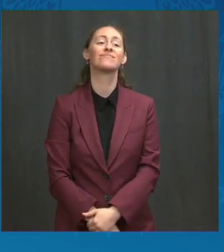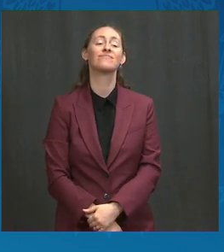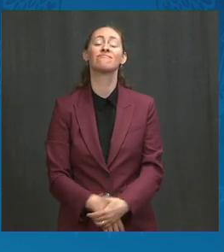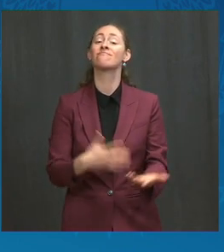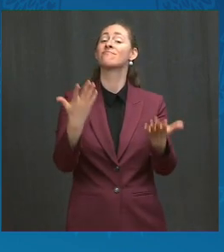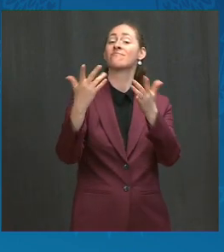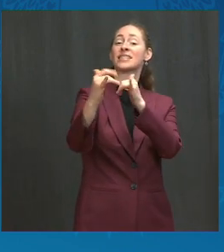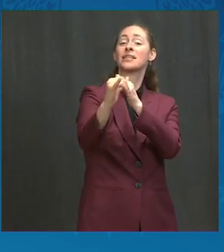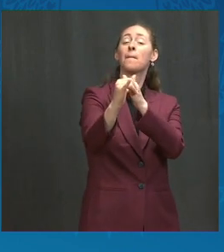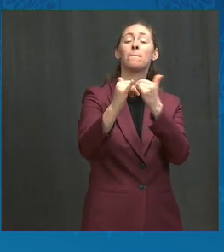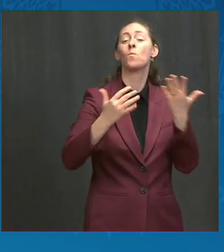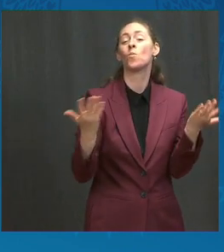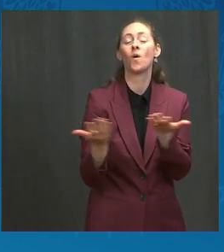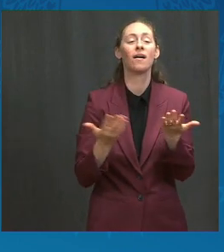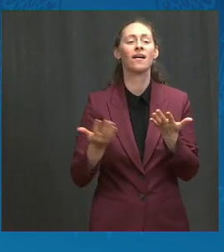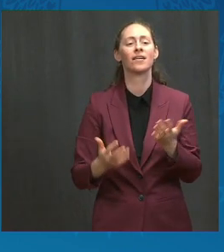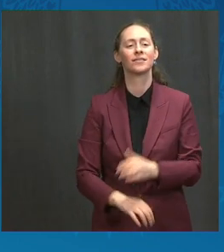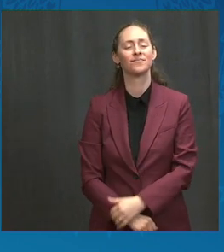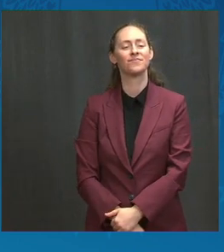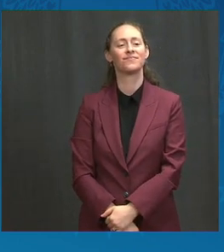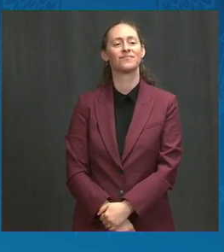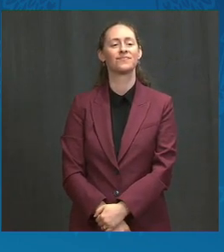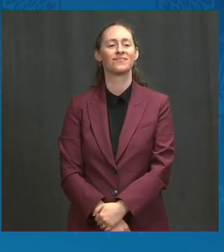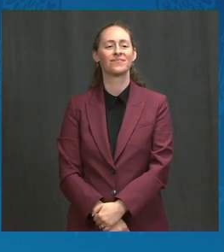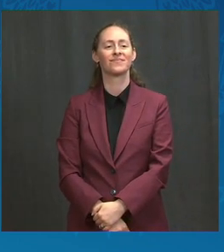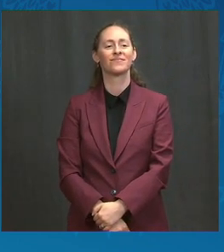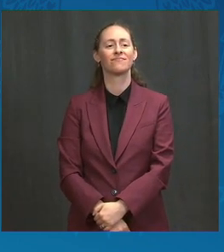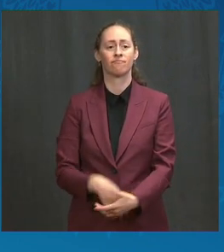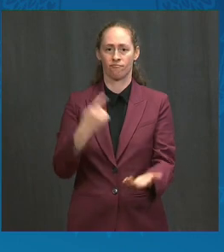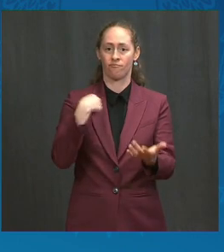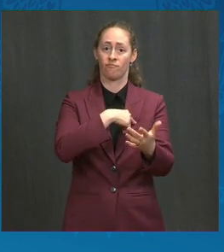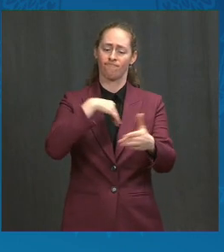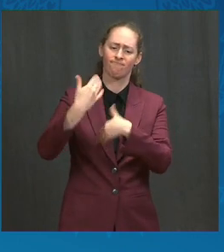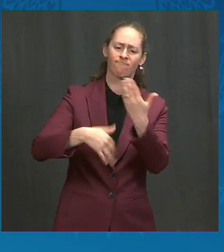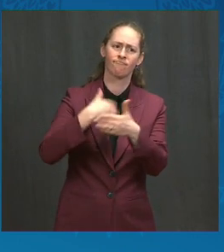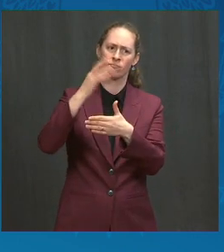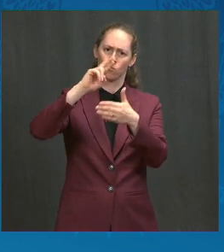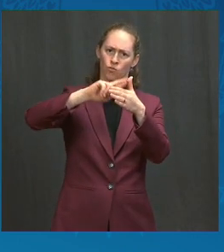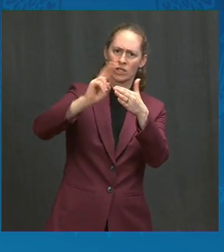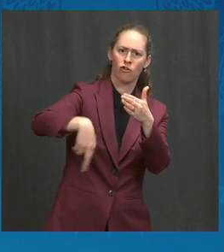They will yield results -- real, tangible results --